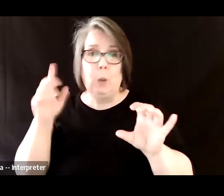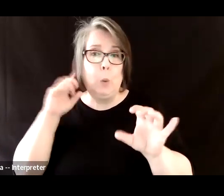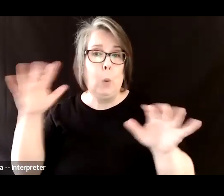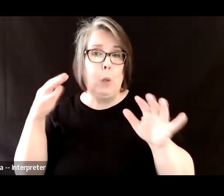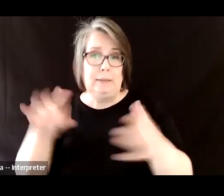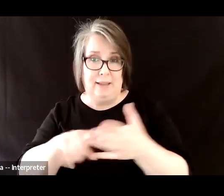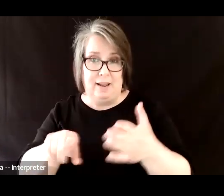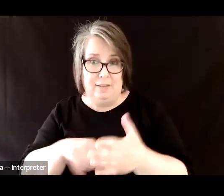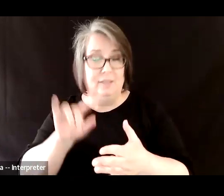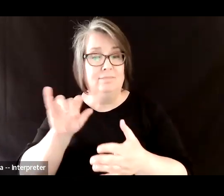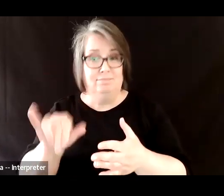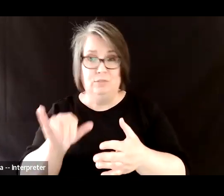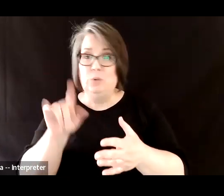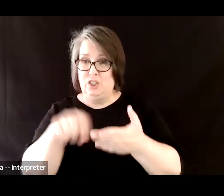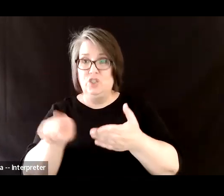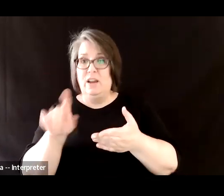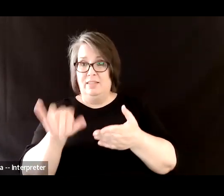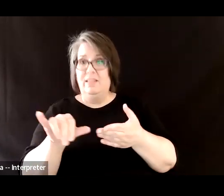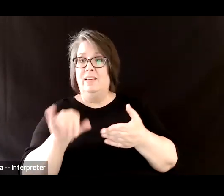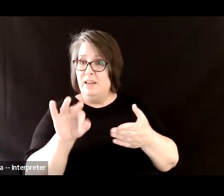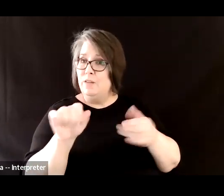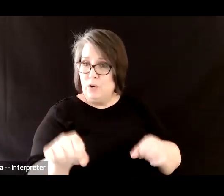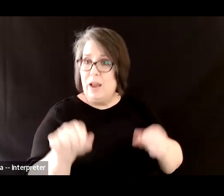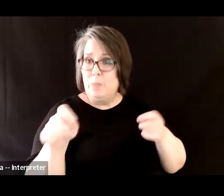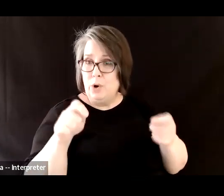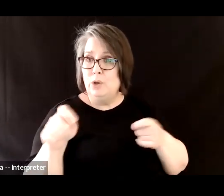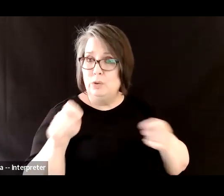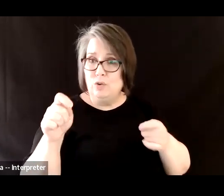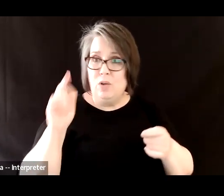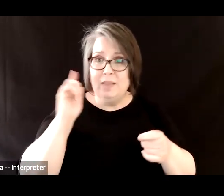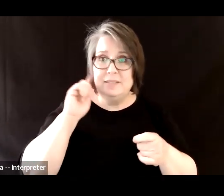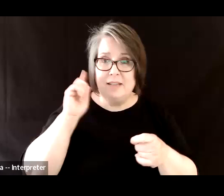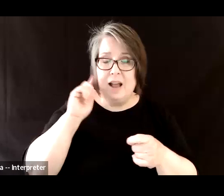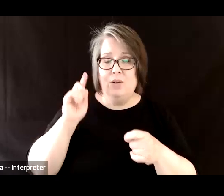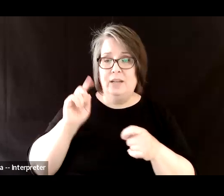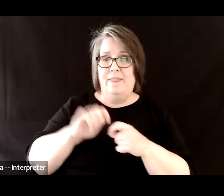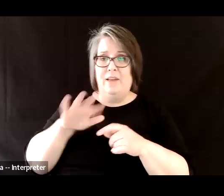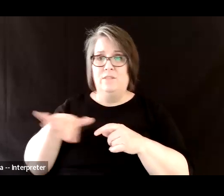That is another thing that you can check if you are not able to control the sound in your environment.